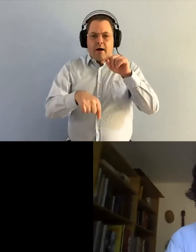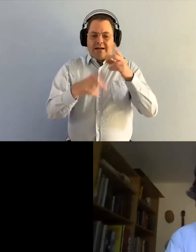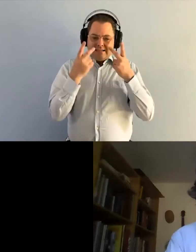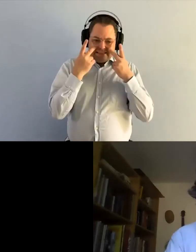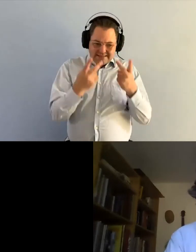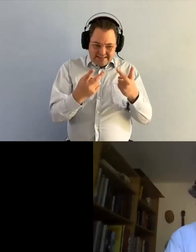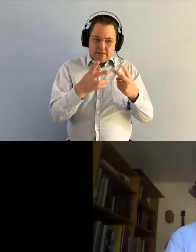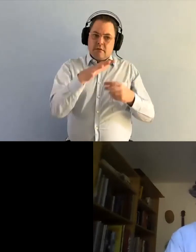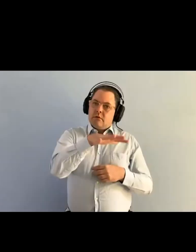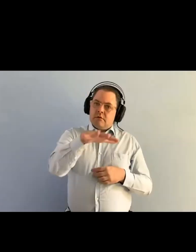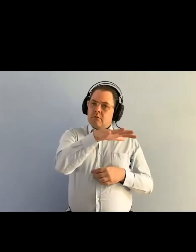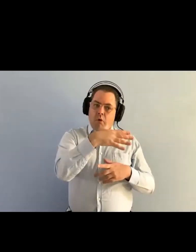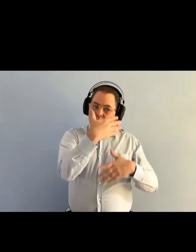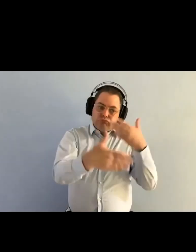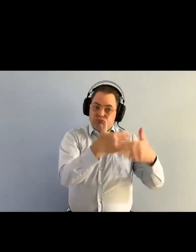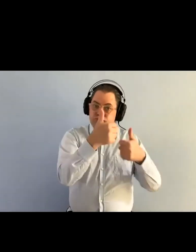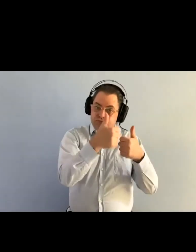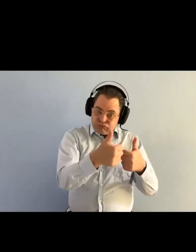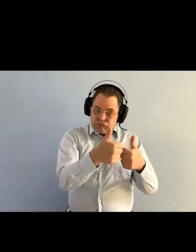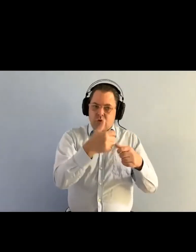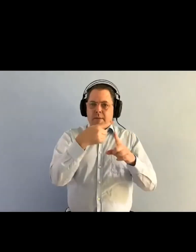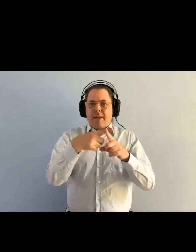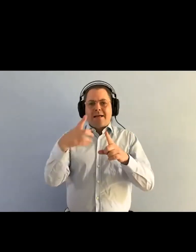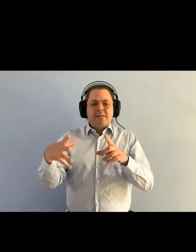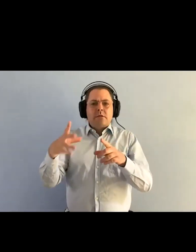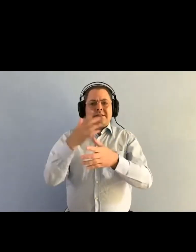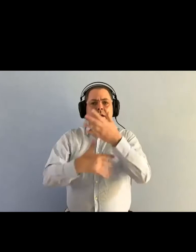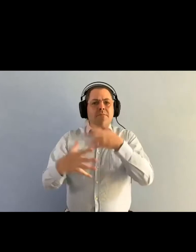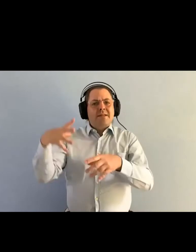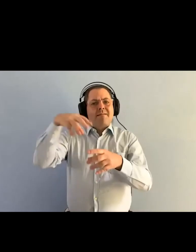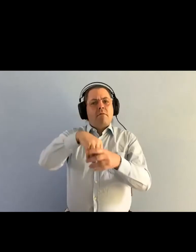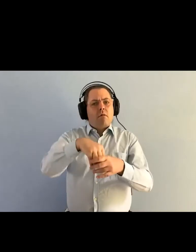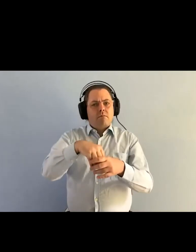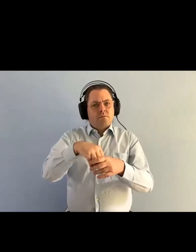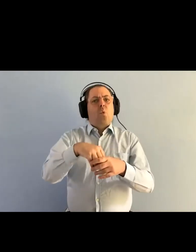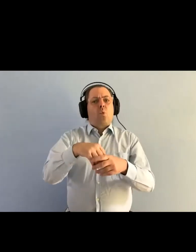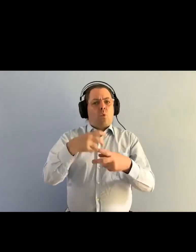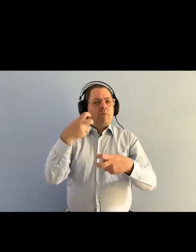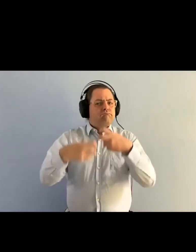the presentation of Isabelle John, Mitchell. We will hear a bit more about good practices but also challenges to the inclusion of persons